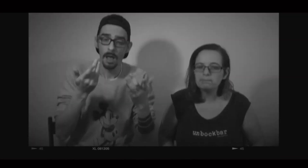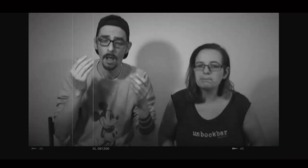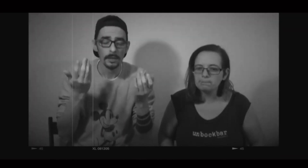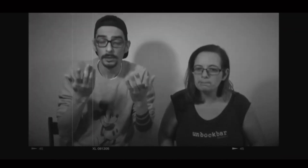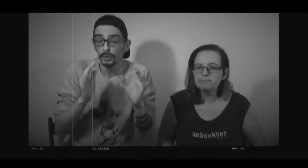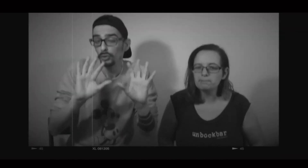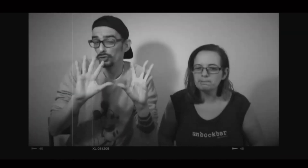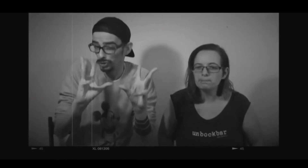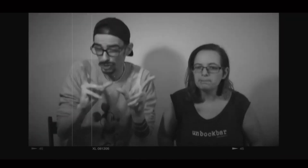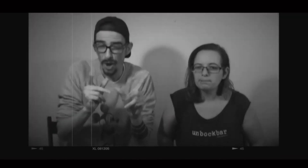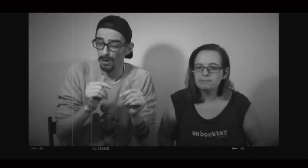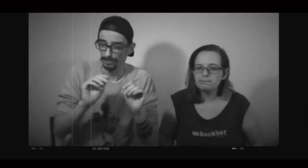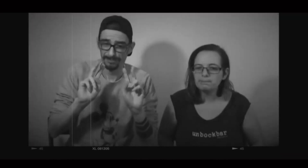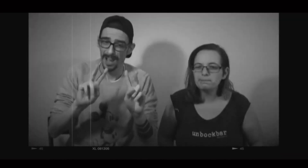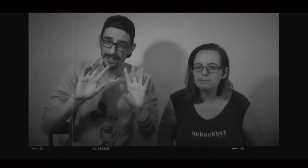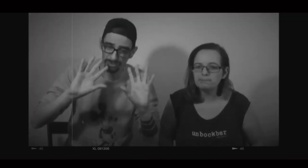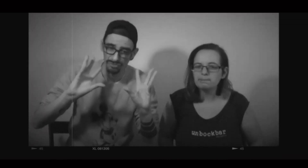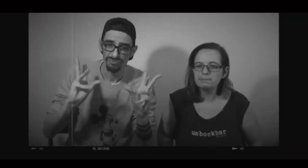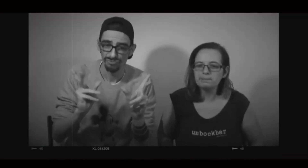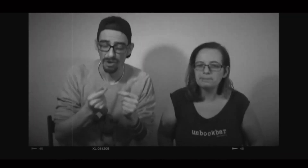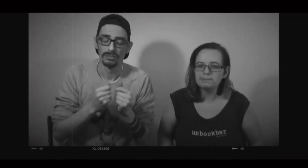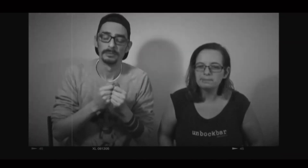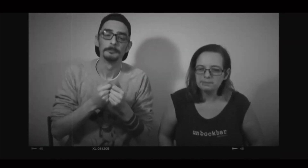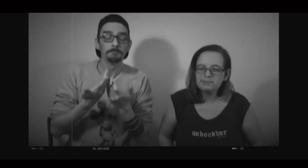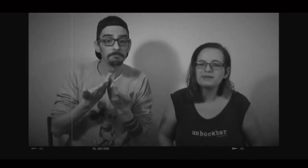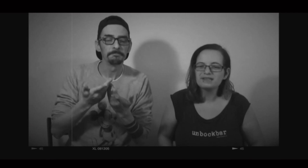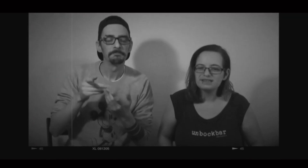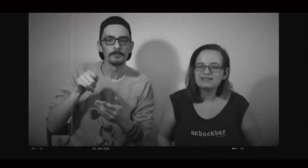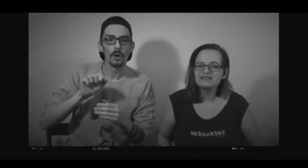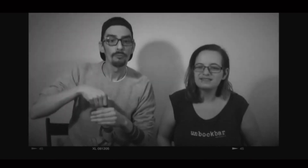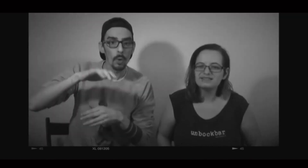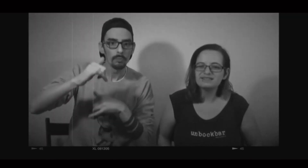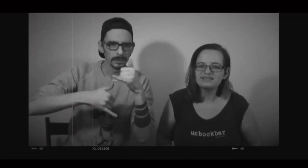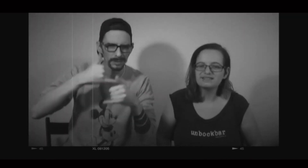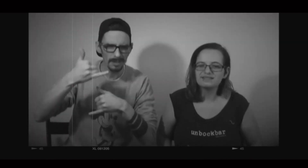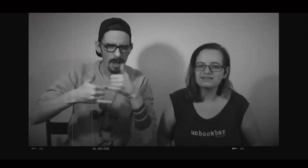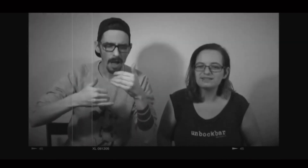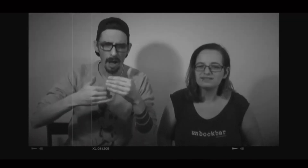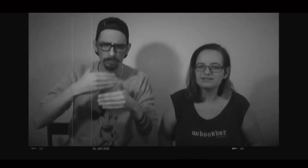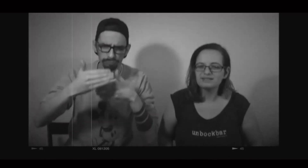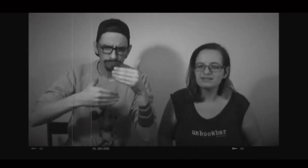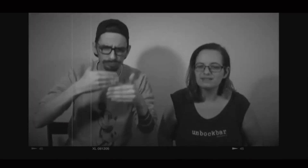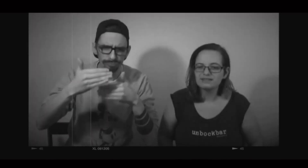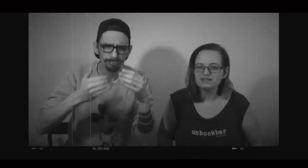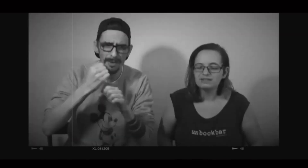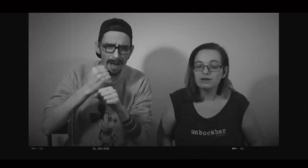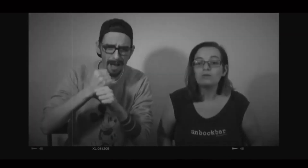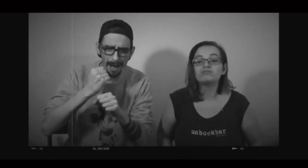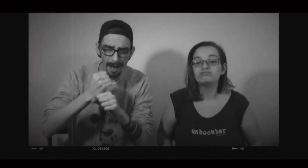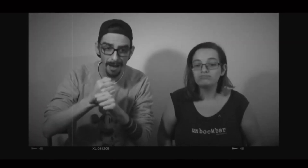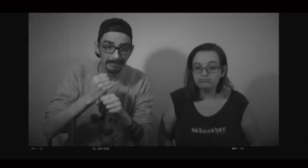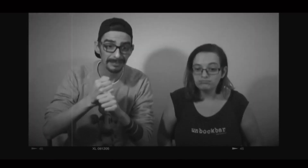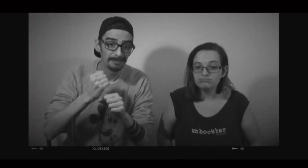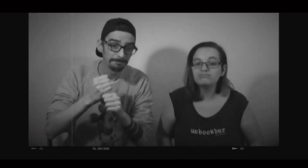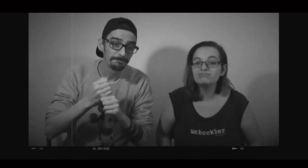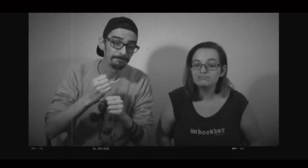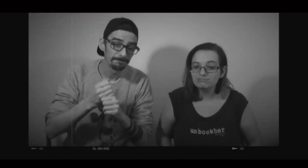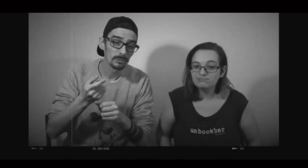and a feast for the ears if you like. After 15 intensive years of work on the island as a music DJ,